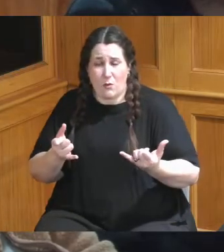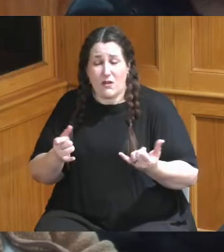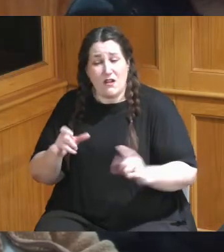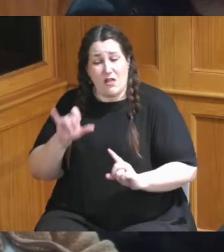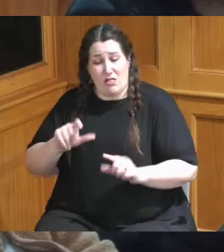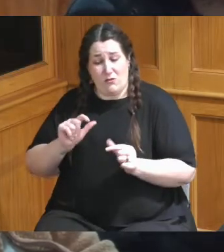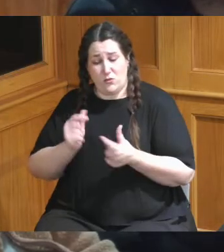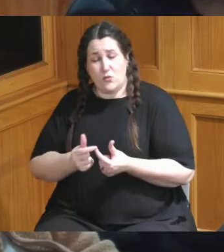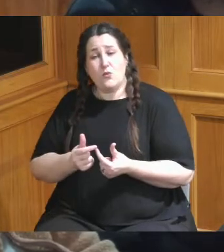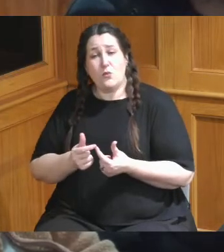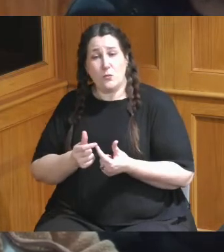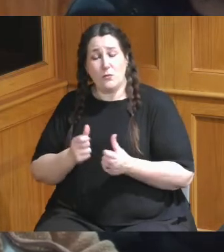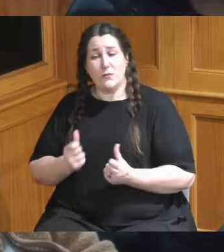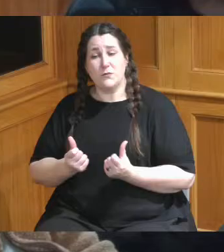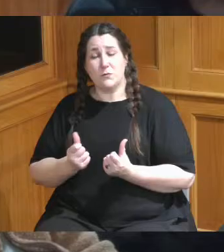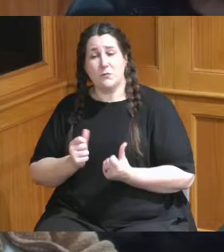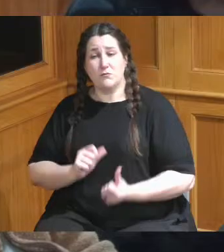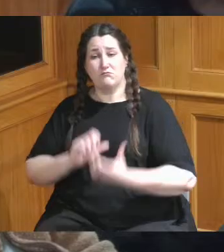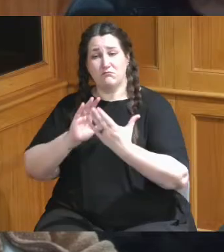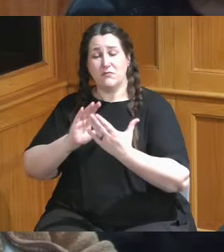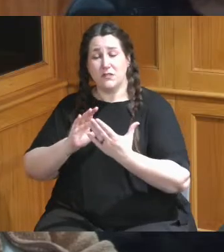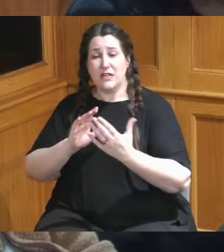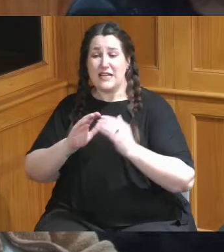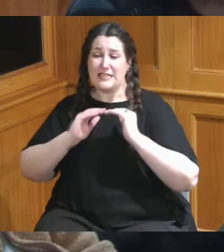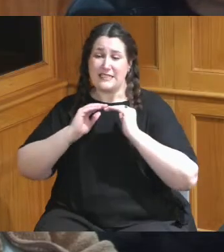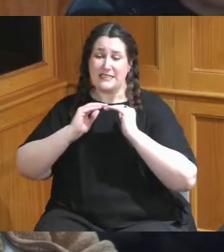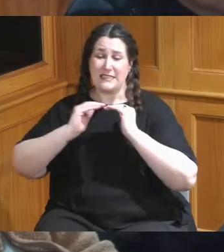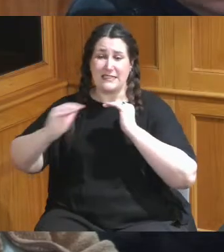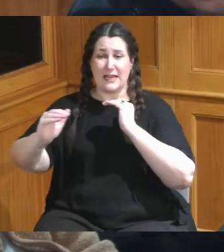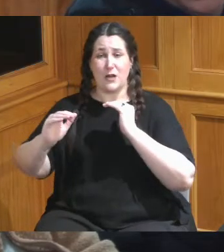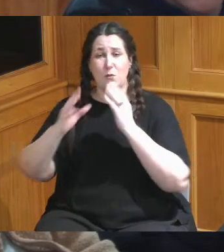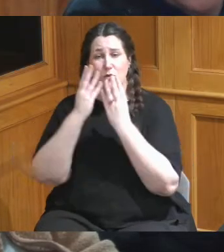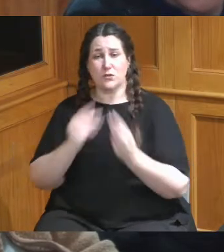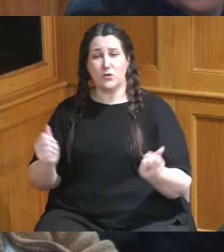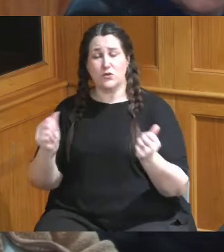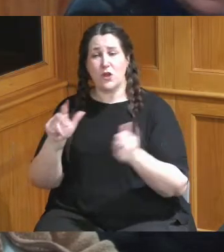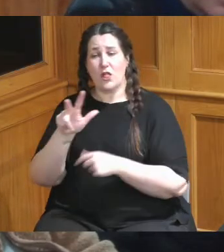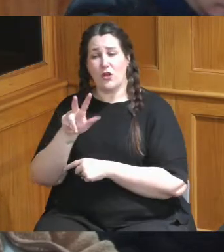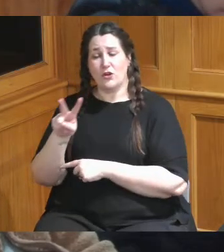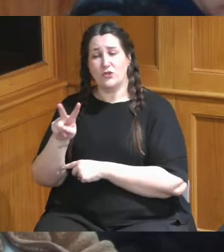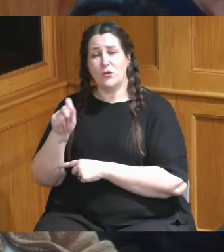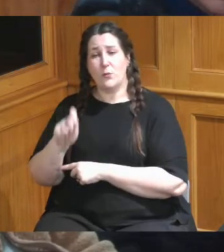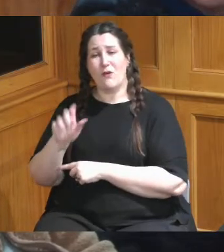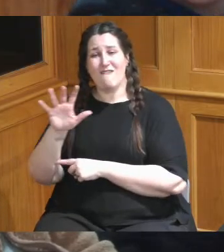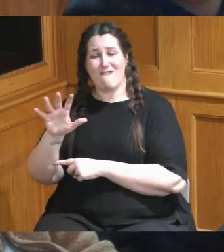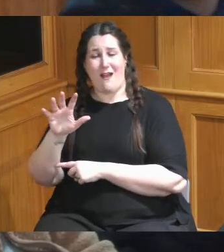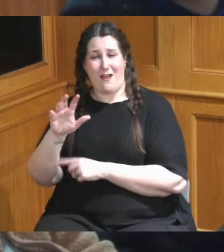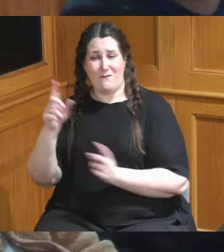presented a reason, responsible, sustainable solution with a 32.5% reduction instead of a